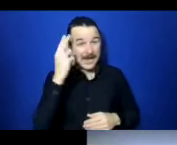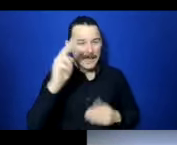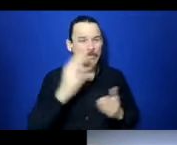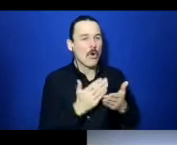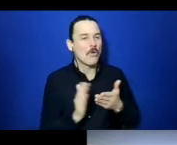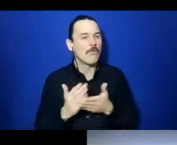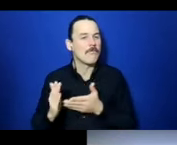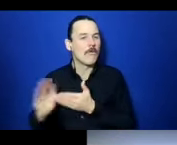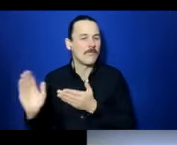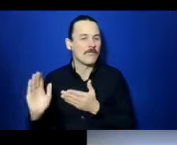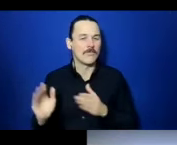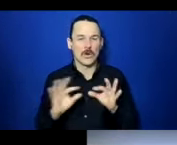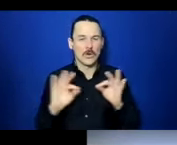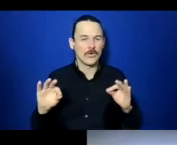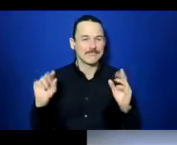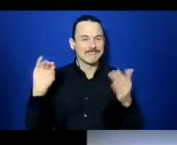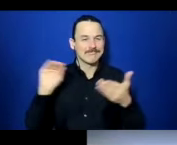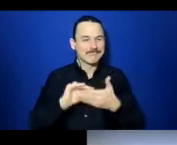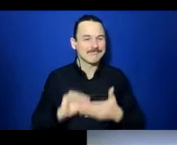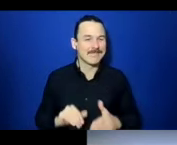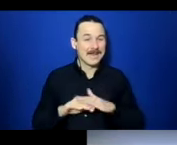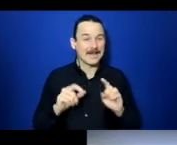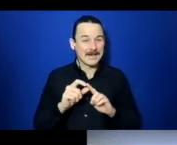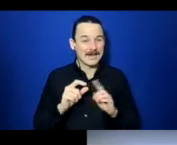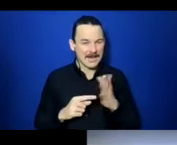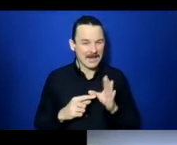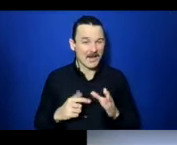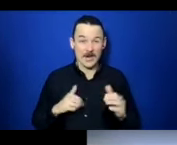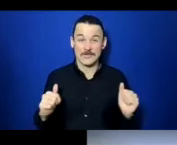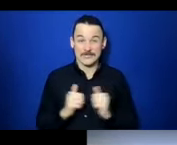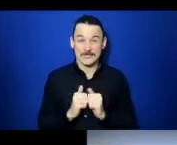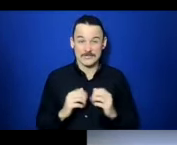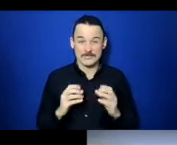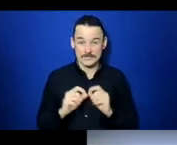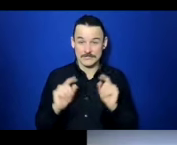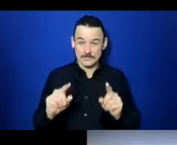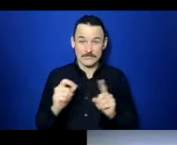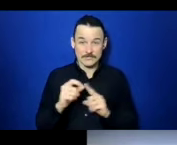But I would say I’m with you Pete. I'm I’m a very open person when it comes to what